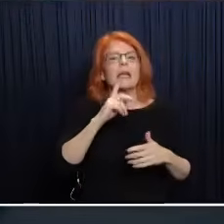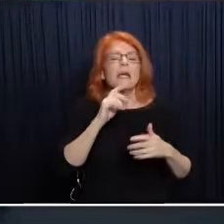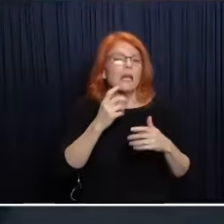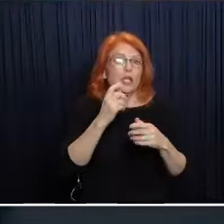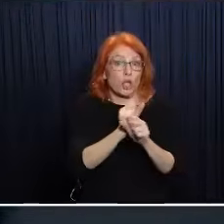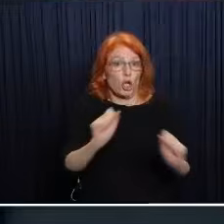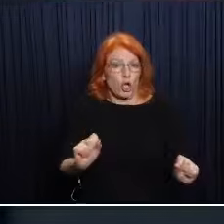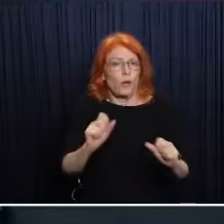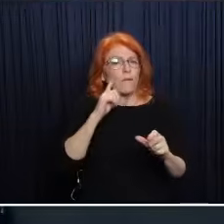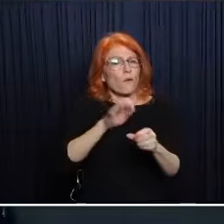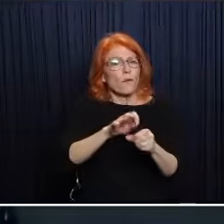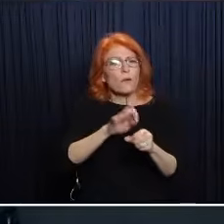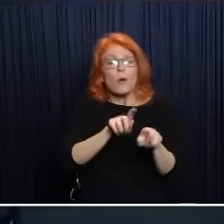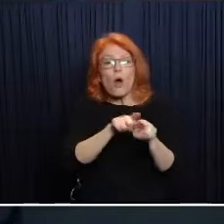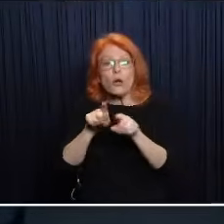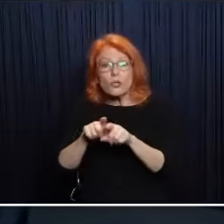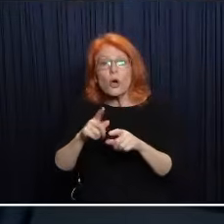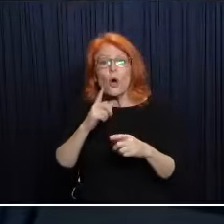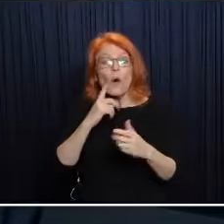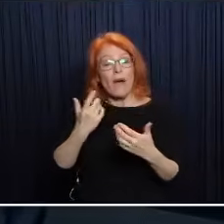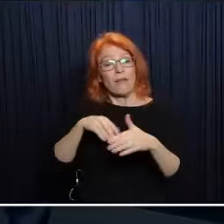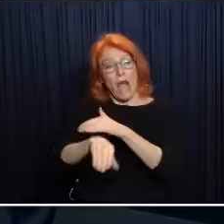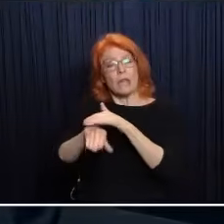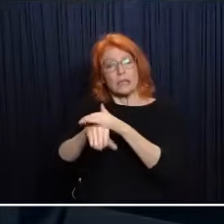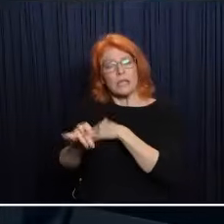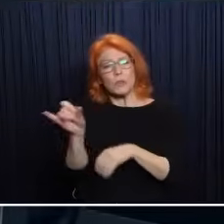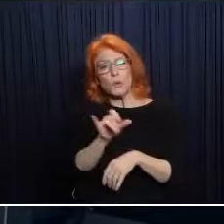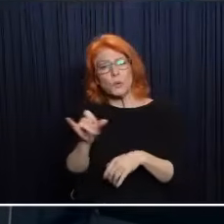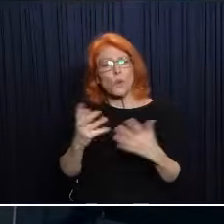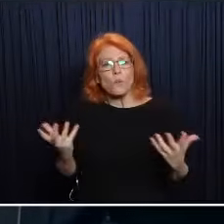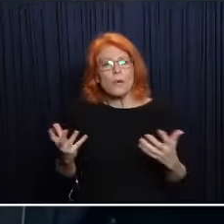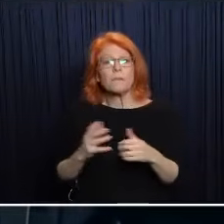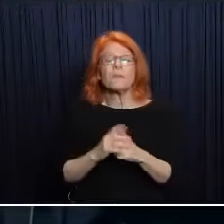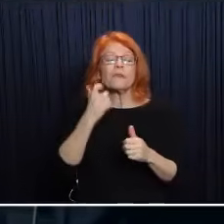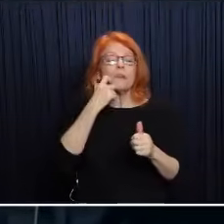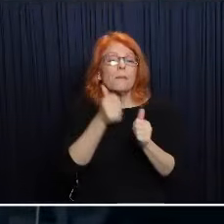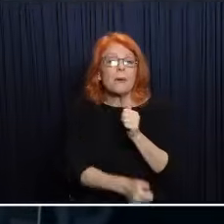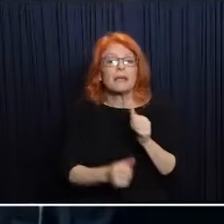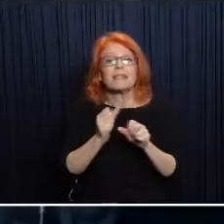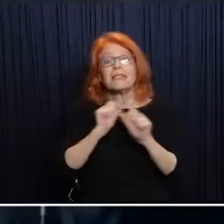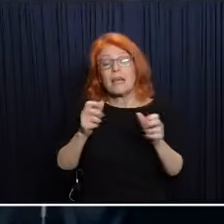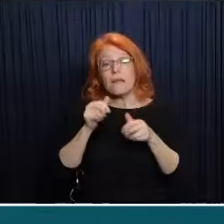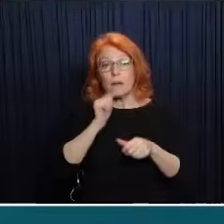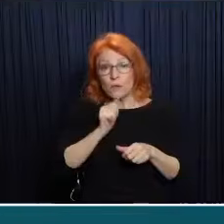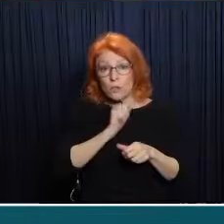THANK YOU MR. FEELY. MR. CHAPLIK, HOW DO YOU BALANCE